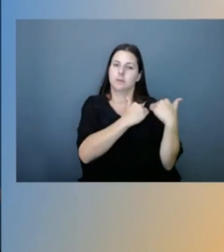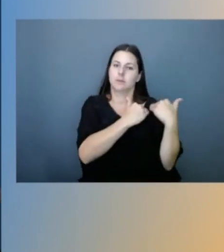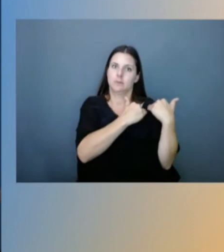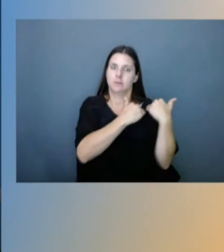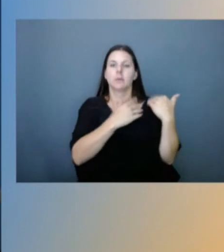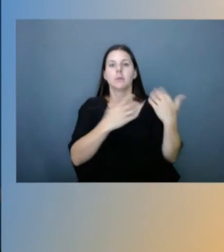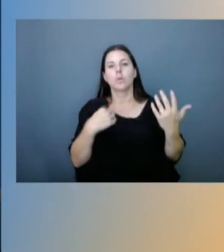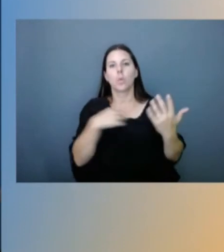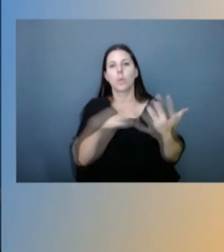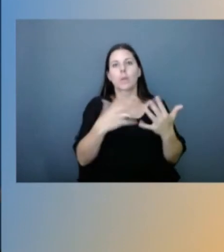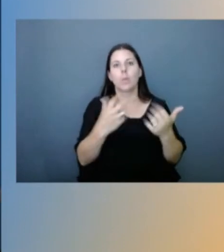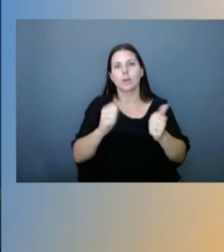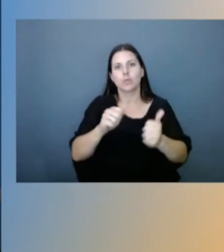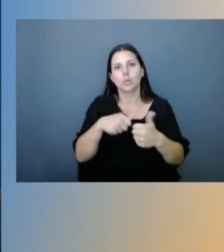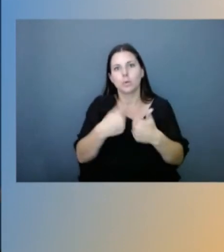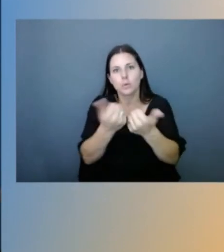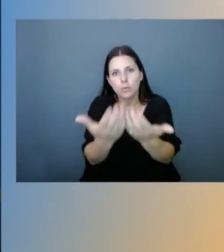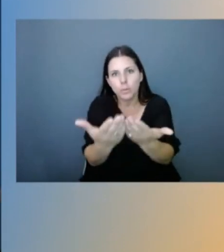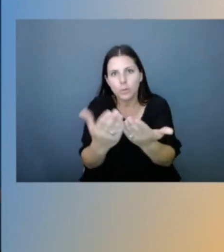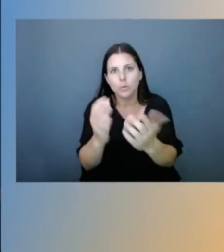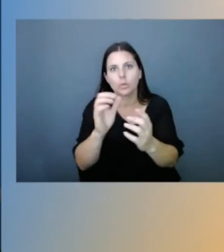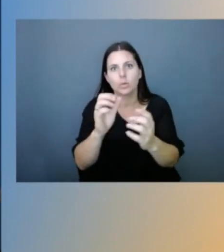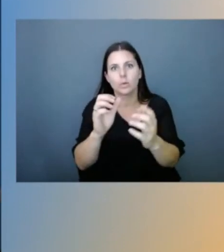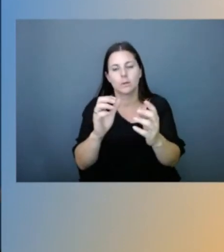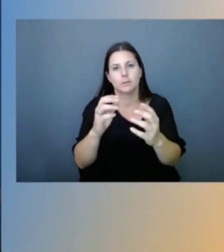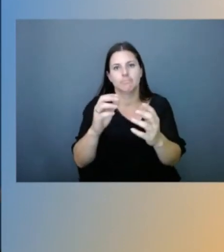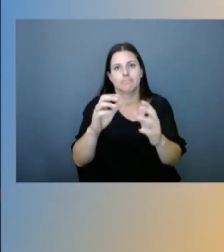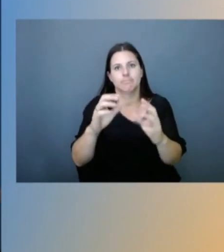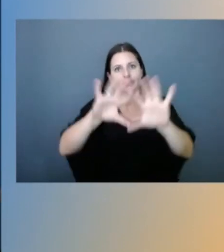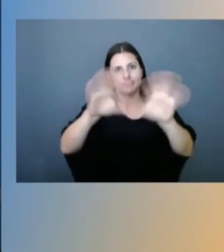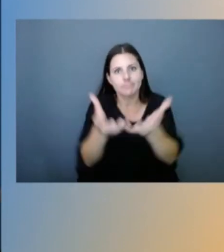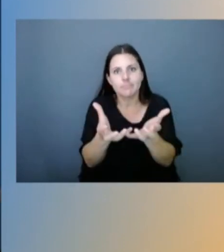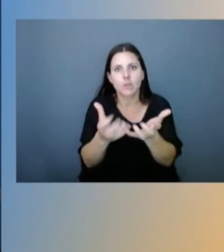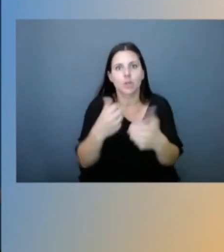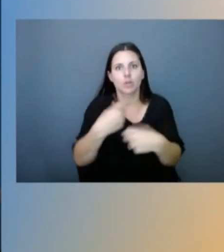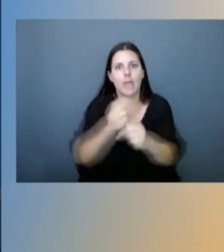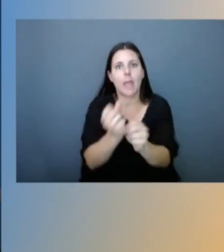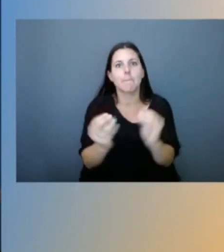and we want to create more than we consume. Right.